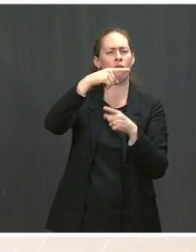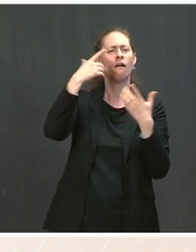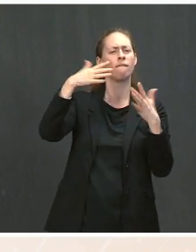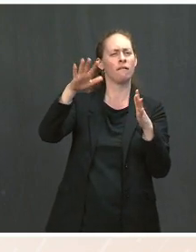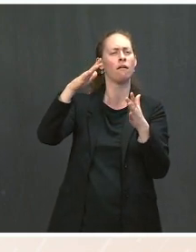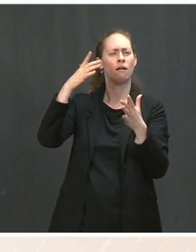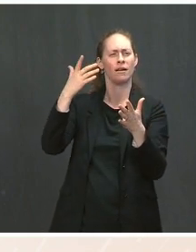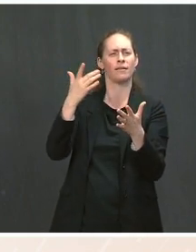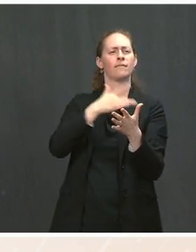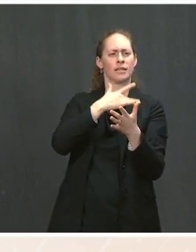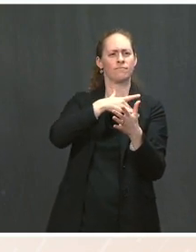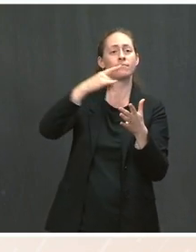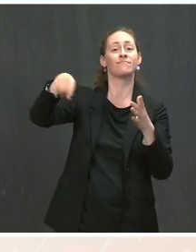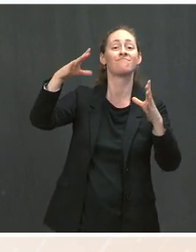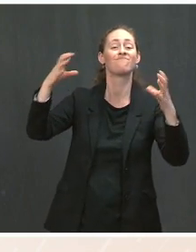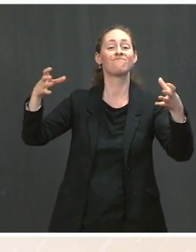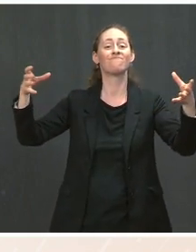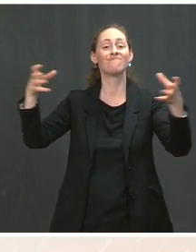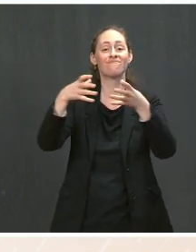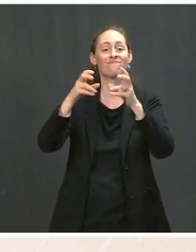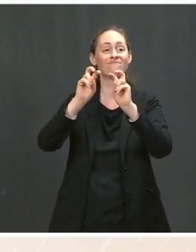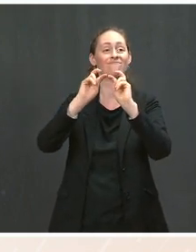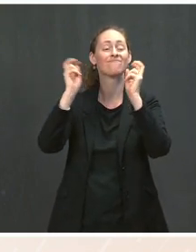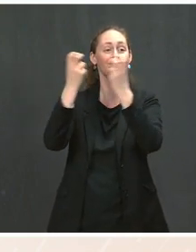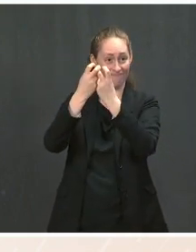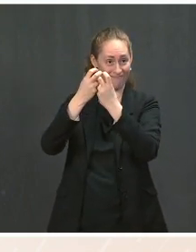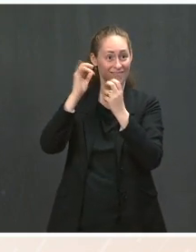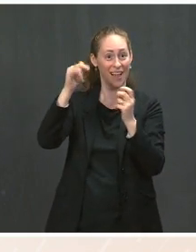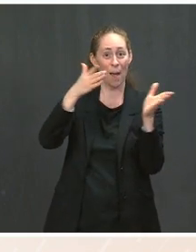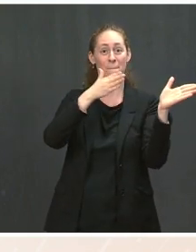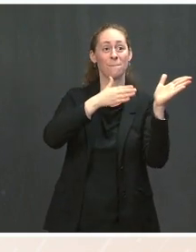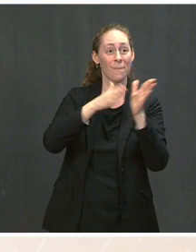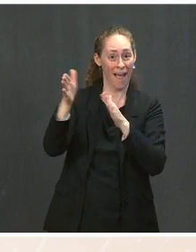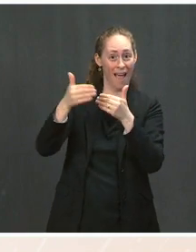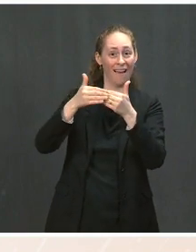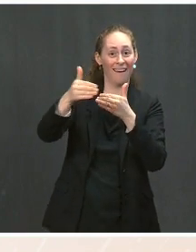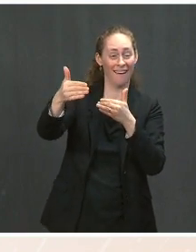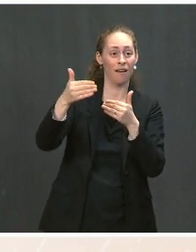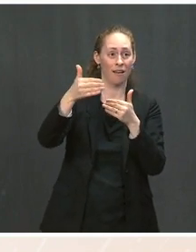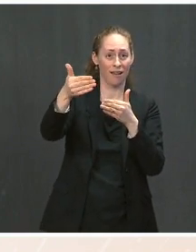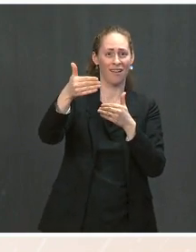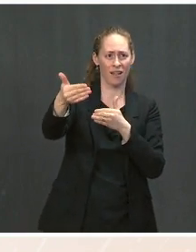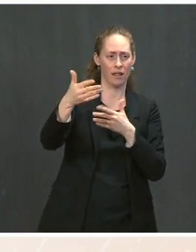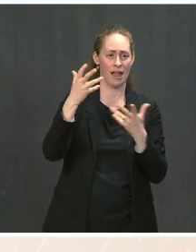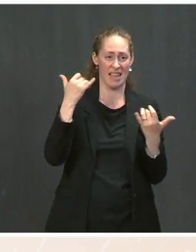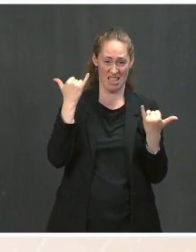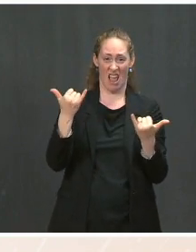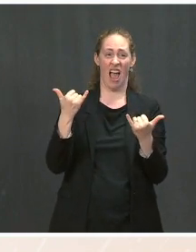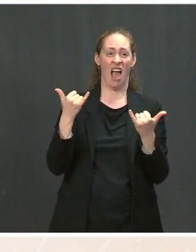which President Biden had, you know, broached -- that that makes that less likely to happen.